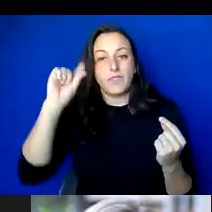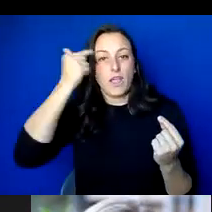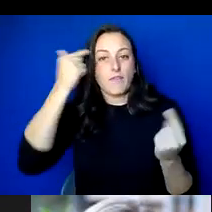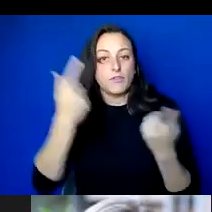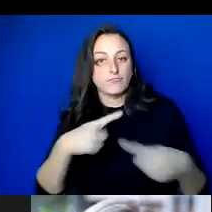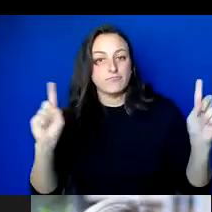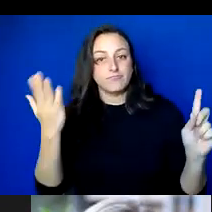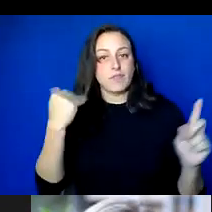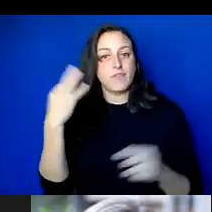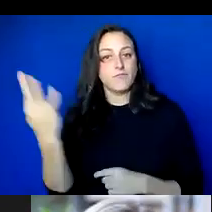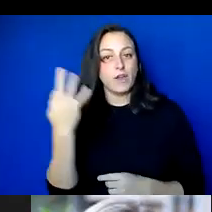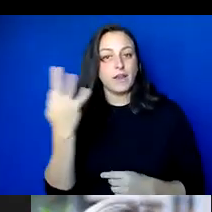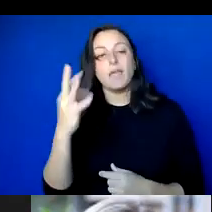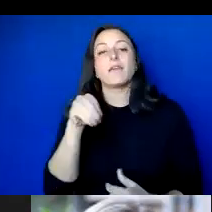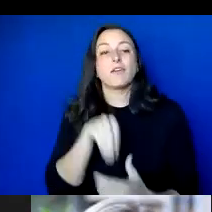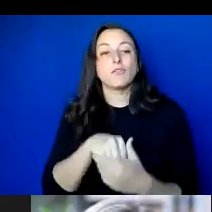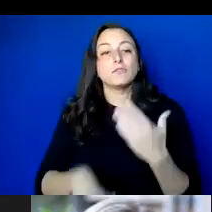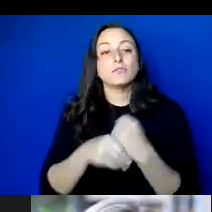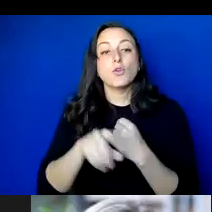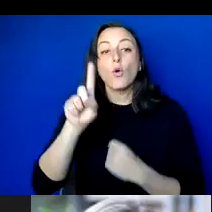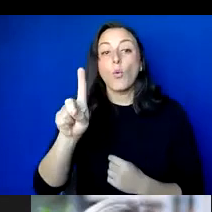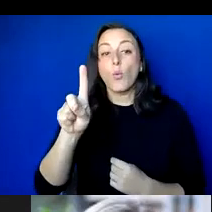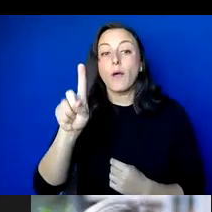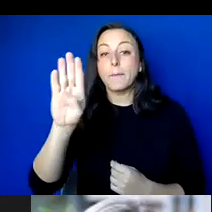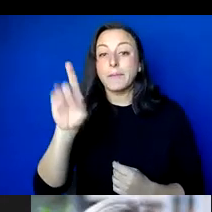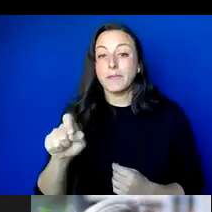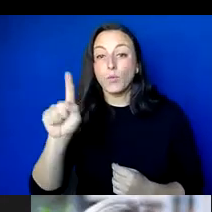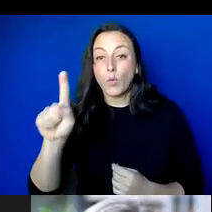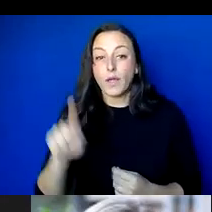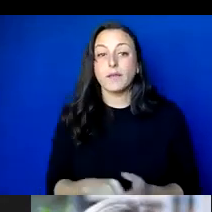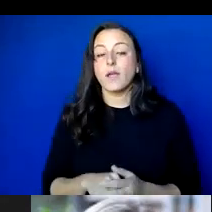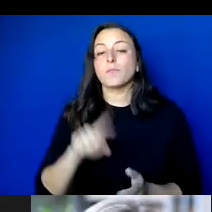this includes the additions of 1B.2 and 1B.3, which I'll talk a little bit